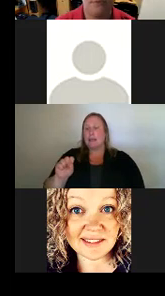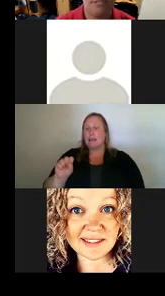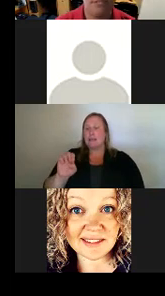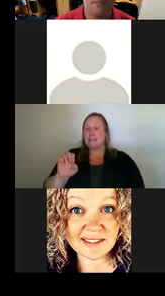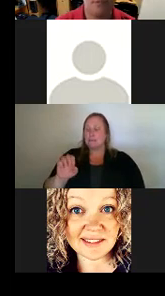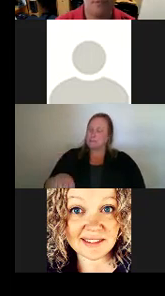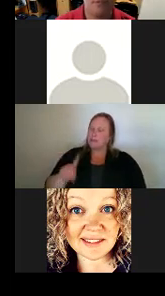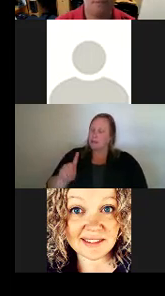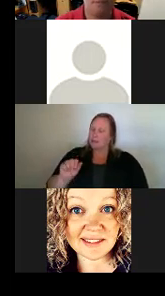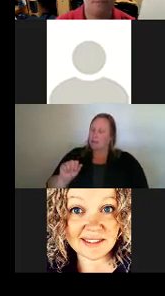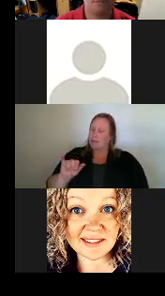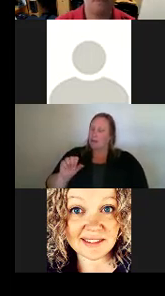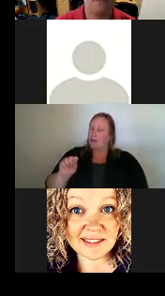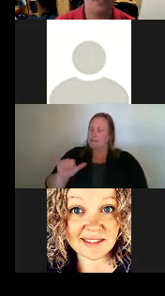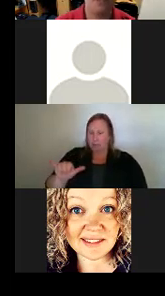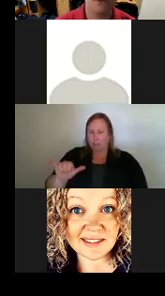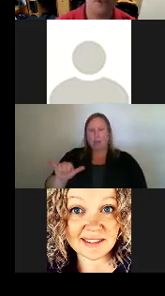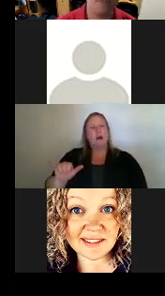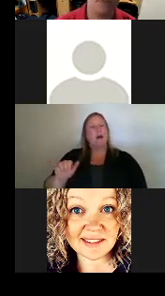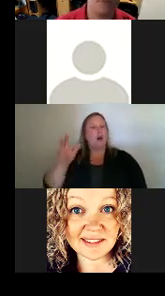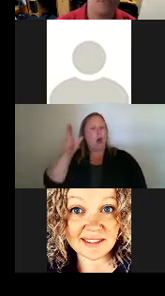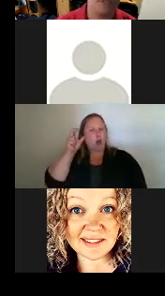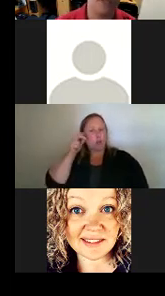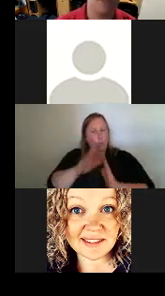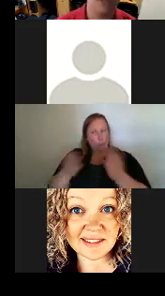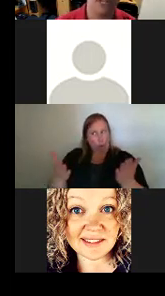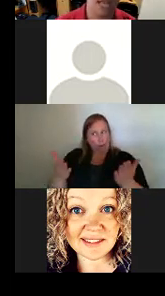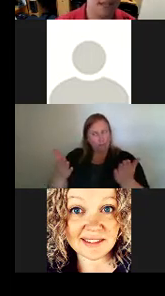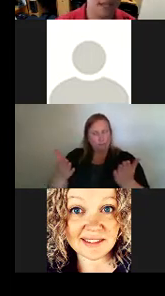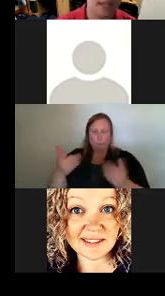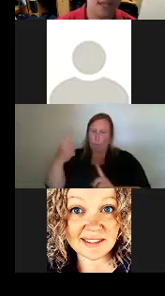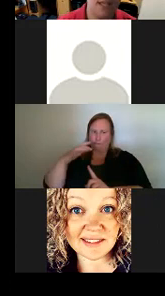ACCESSIBLE BOOKS. OTHER AUDIO BOOK SOURCES INCLUDE LEARNINGALLY,